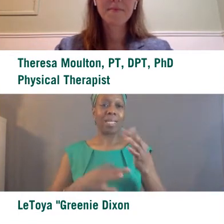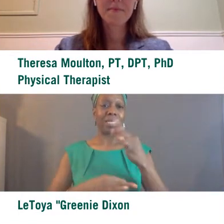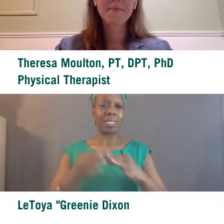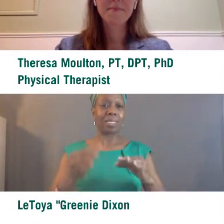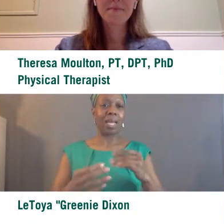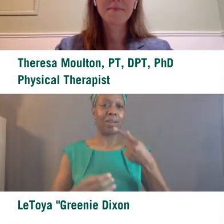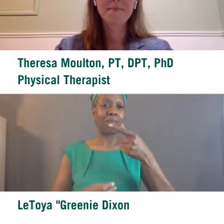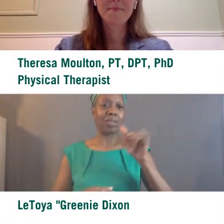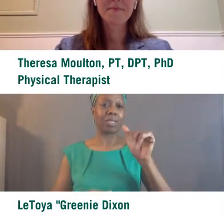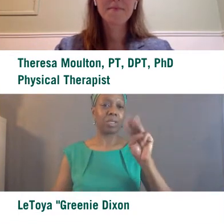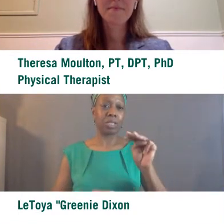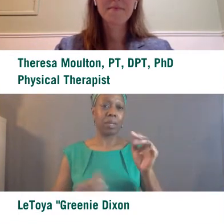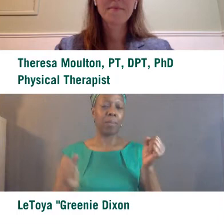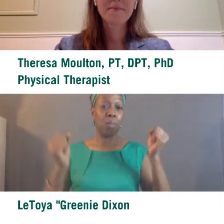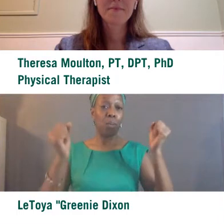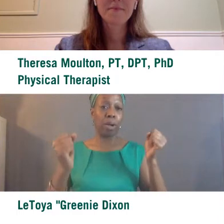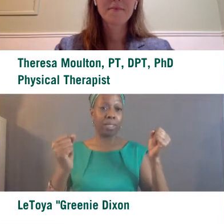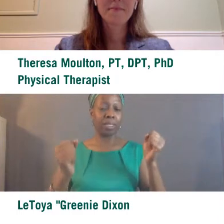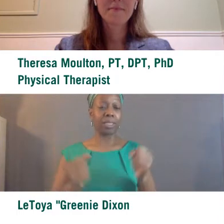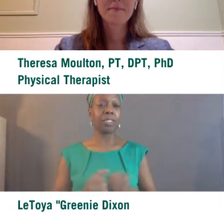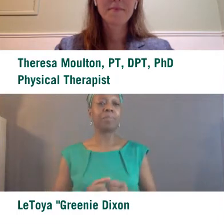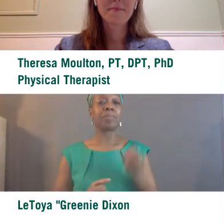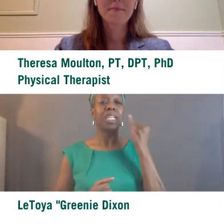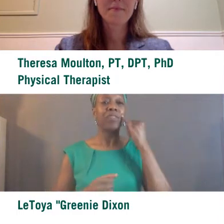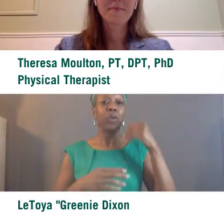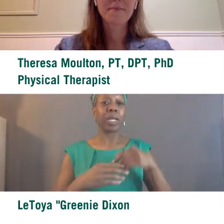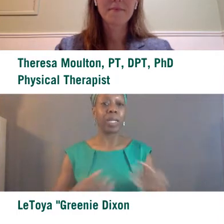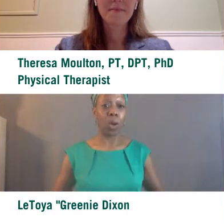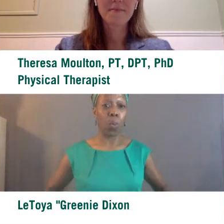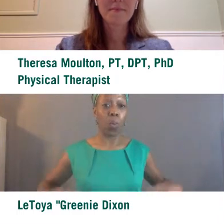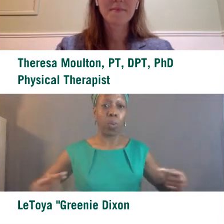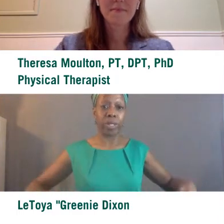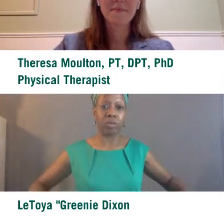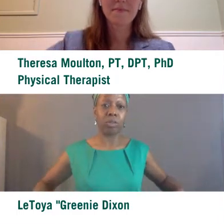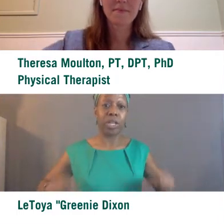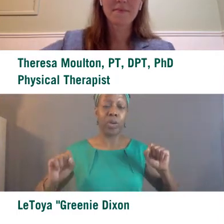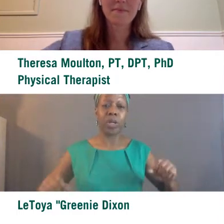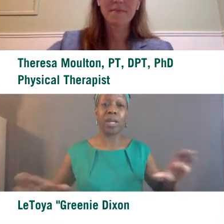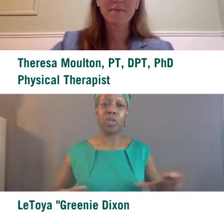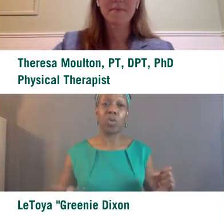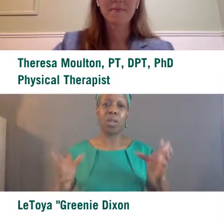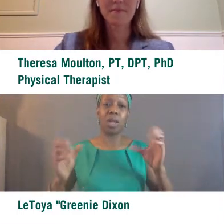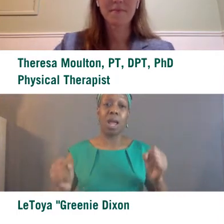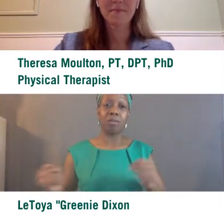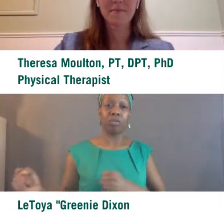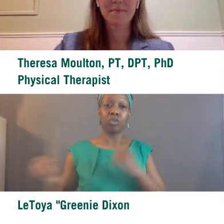If you're in a wheelchair, you can definitely do a lot of the strength training activities as well.